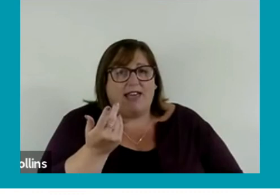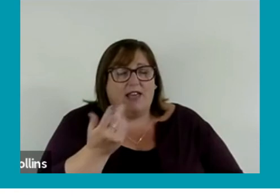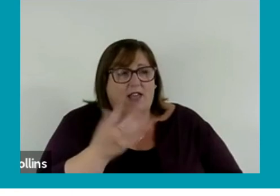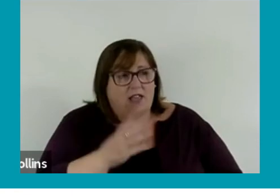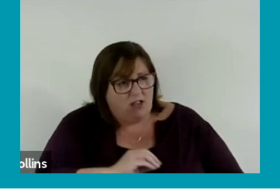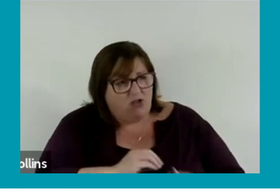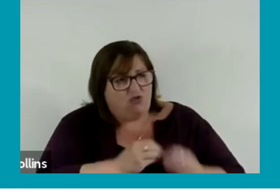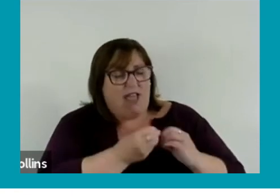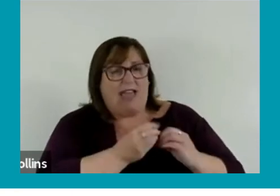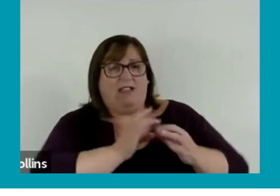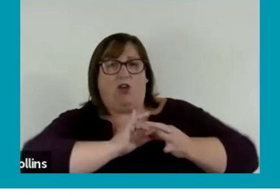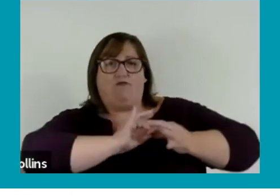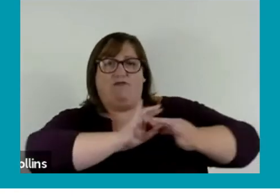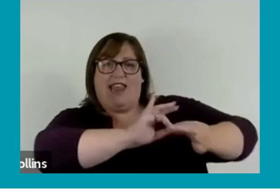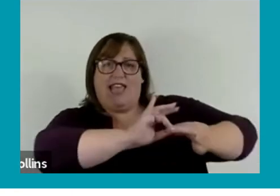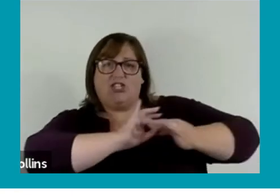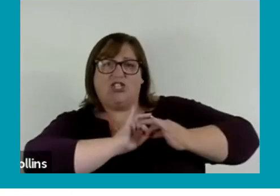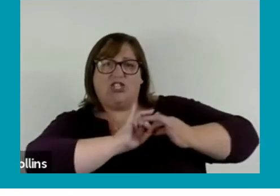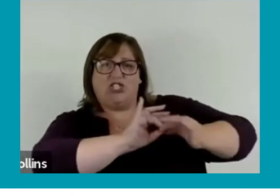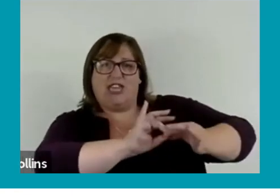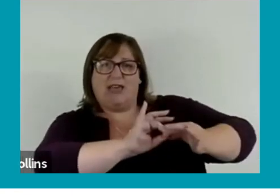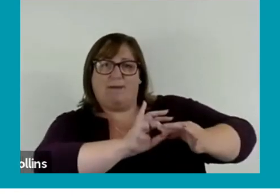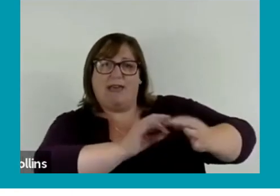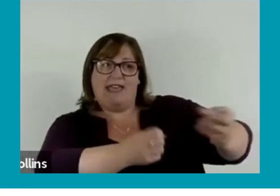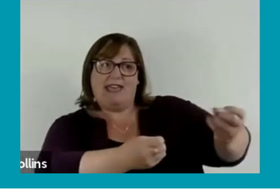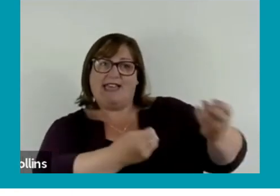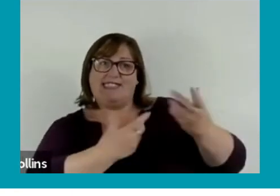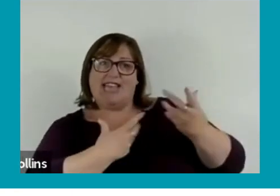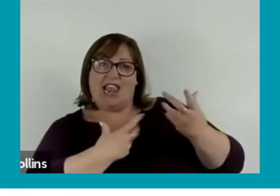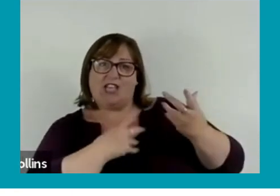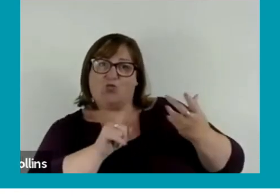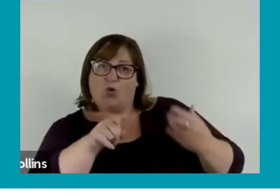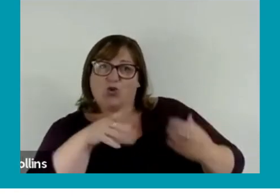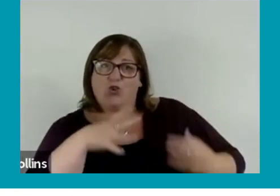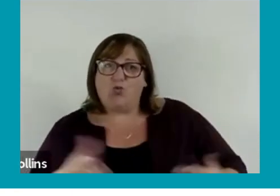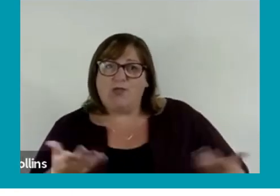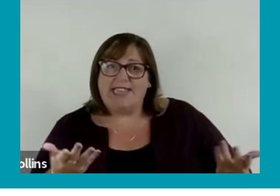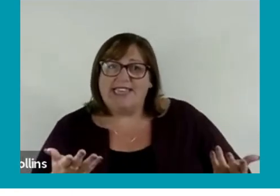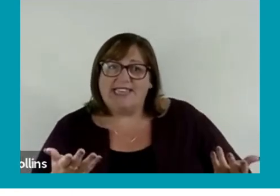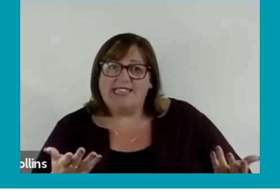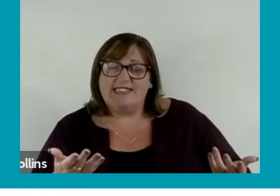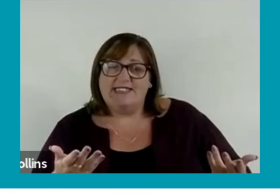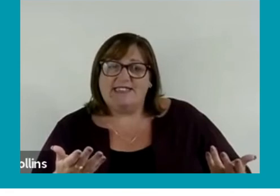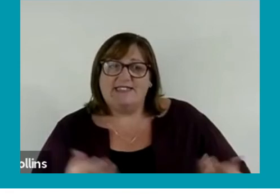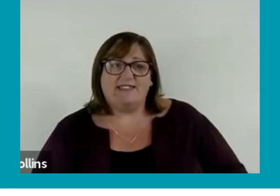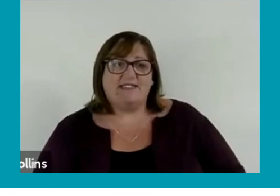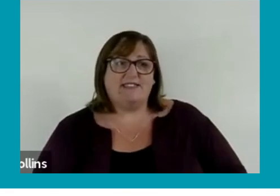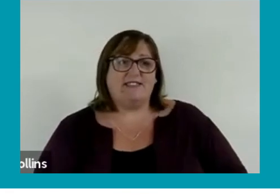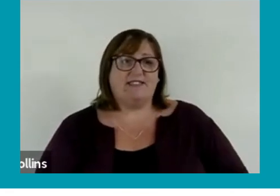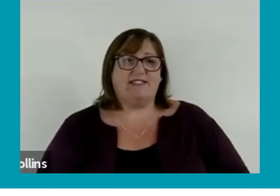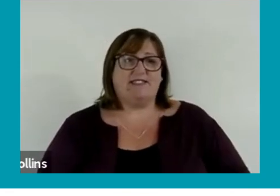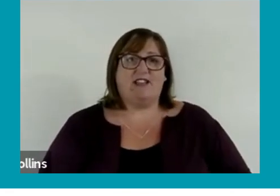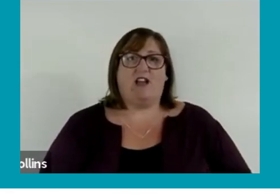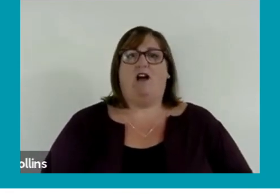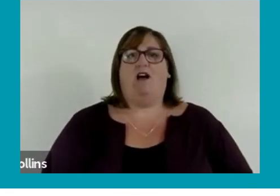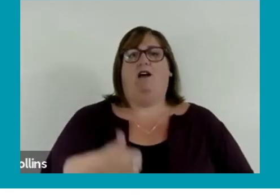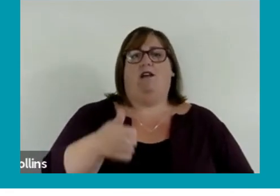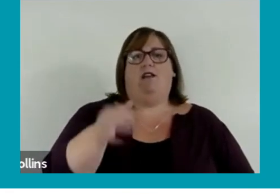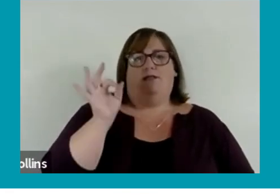um and and tell us tell us what you need helen you couldn't have said it any better any simpler